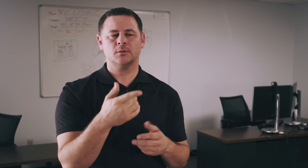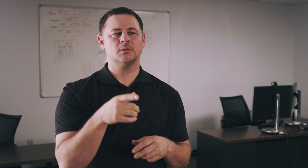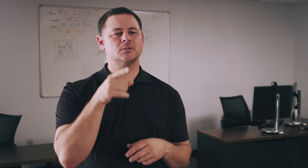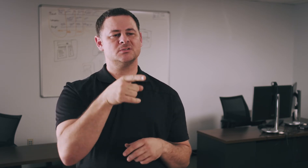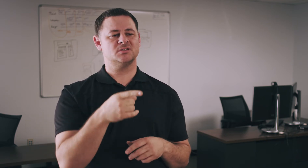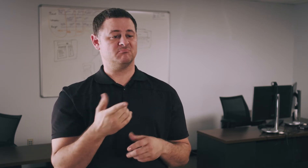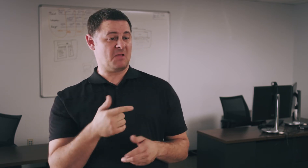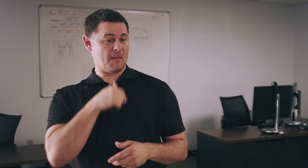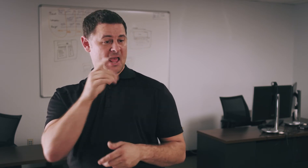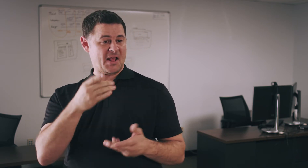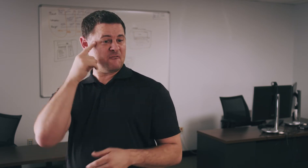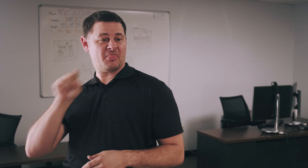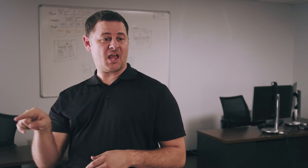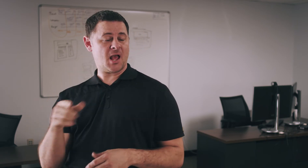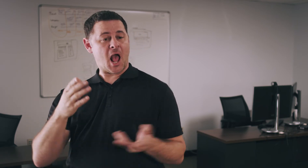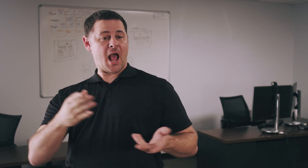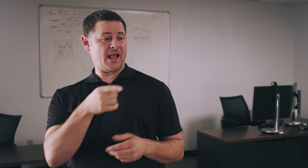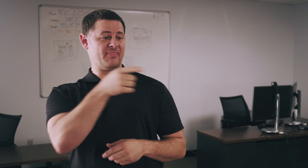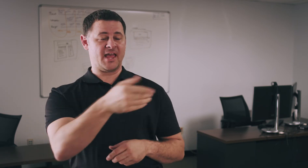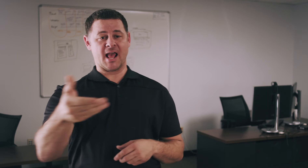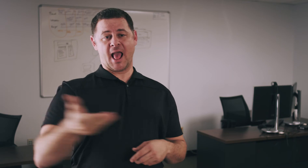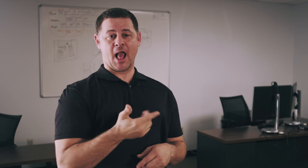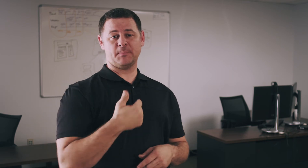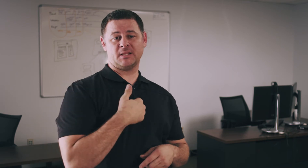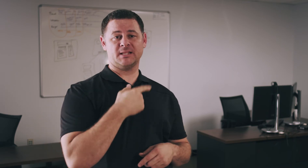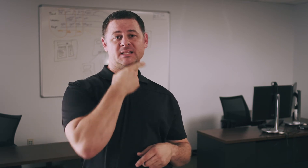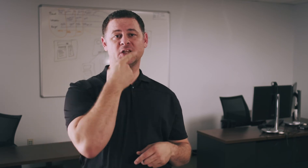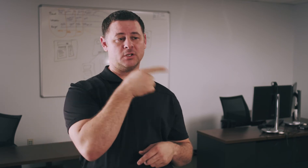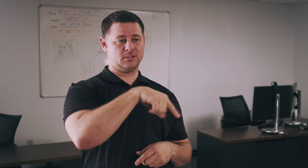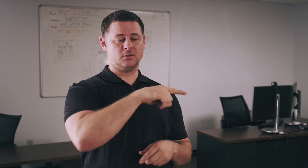She would say things like, "I'm not there for the Deaf person, I'm here for the hearing people.